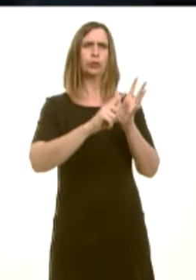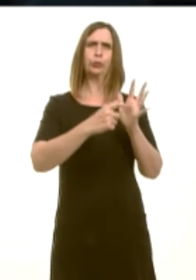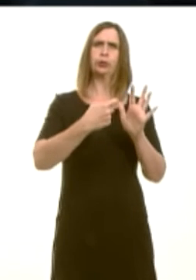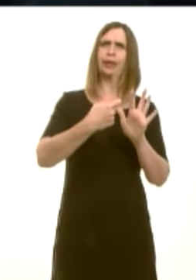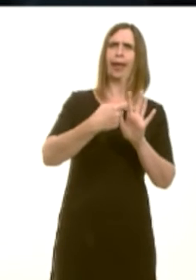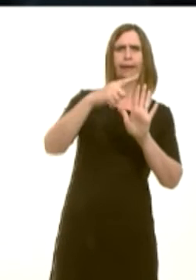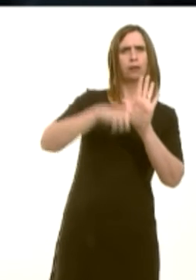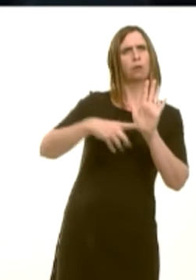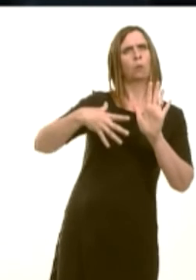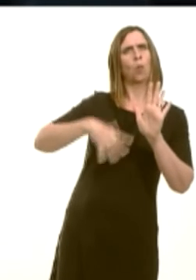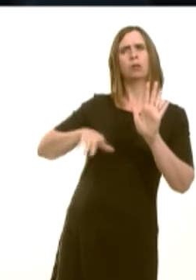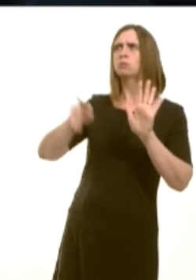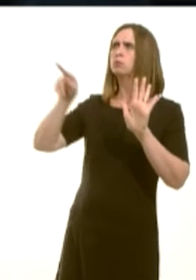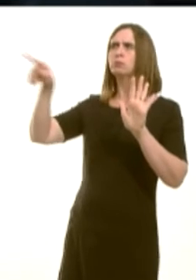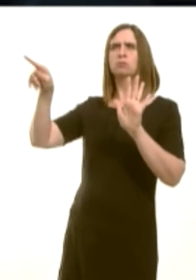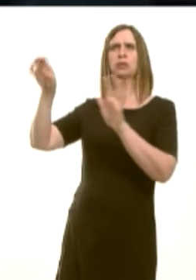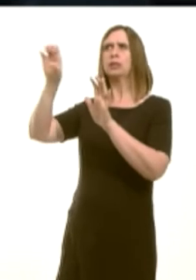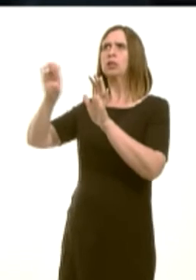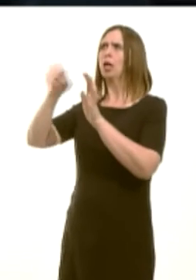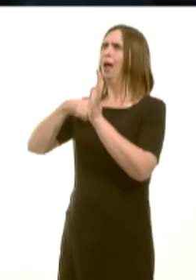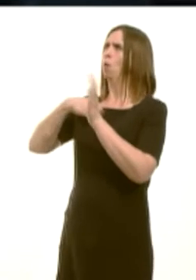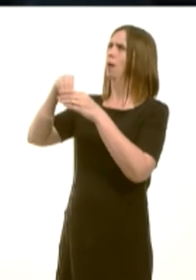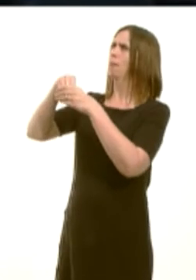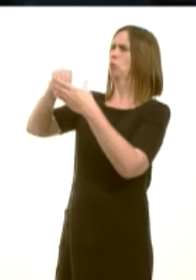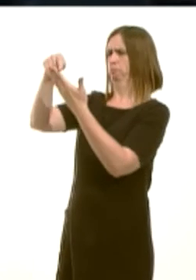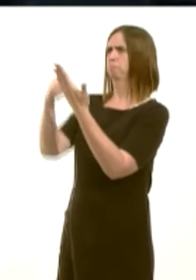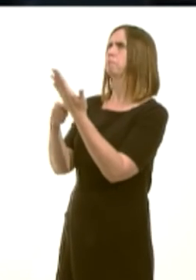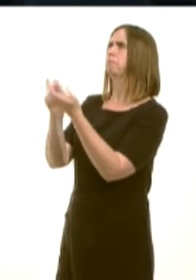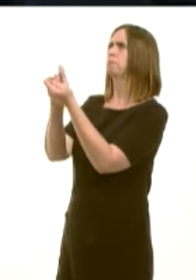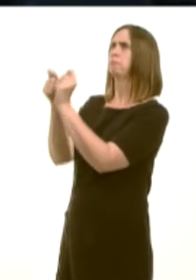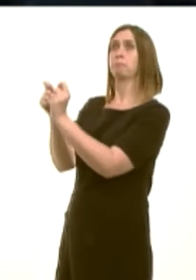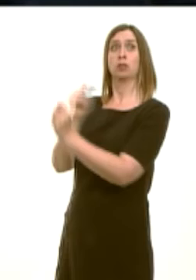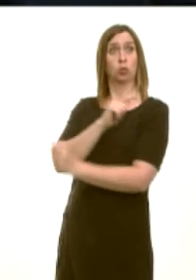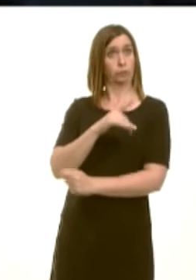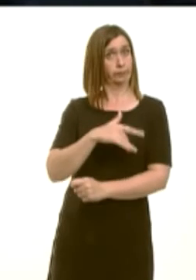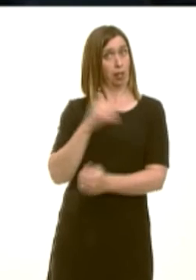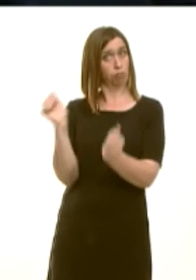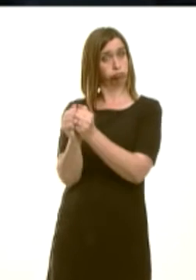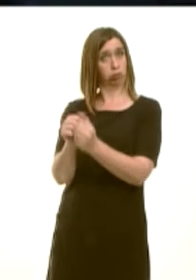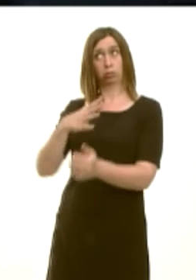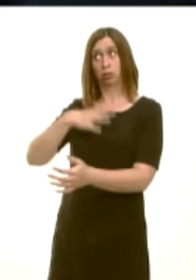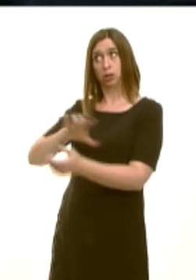for EU reform. Do you believe that any reform is necessary, and, if so, what reforms would